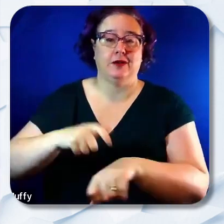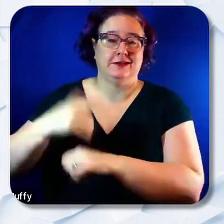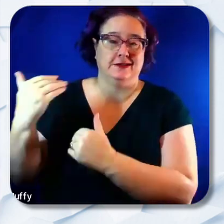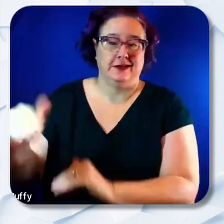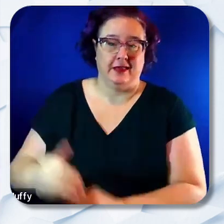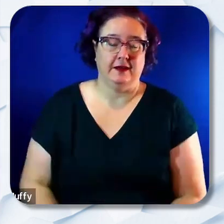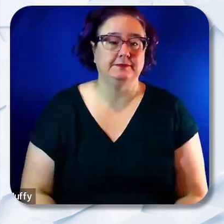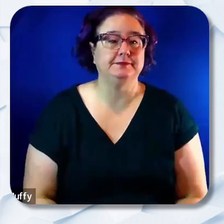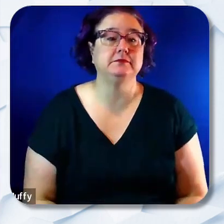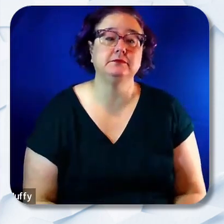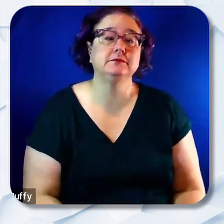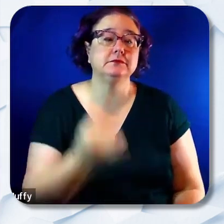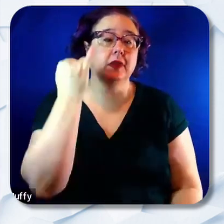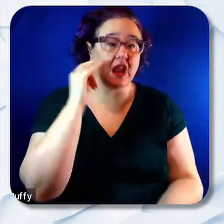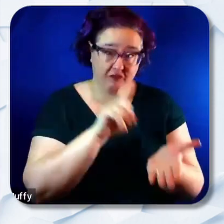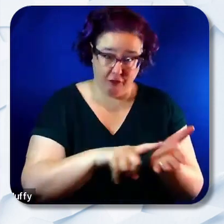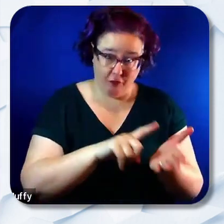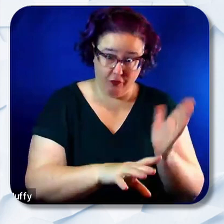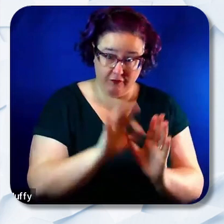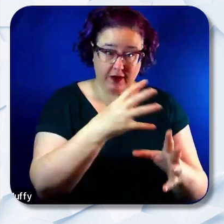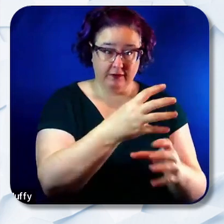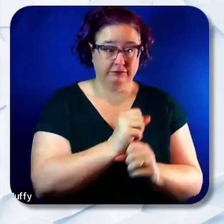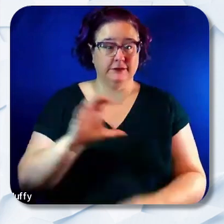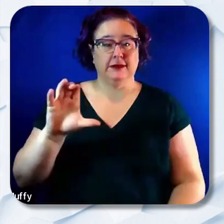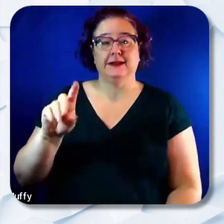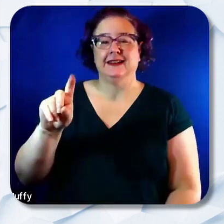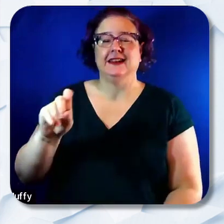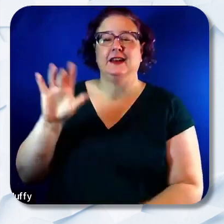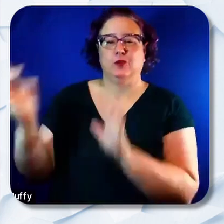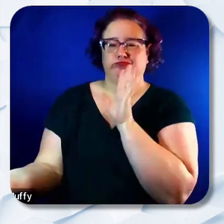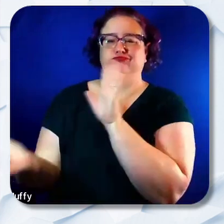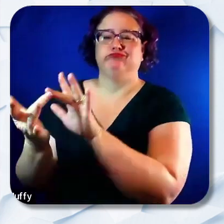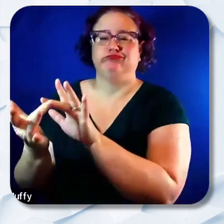If an audit finding is received, the CDE will reach out to the LEA requesting corrective